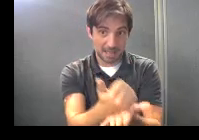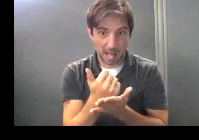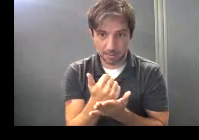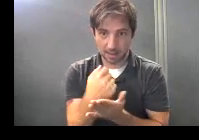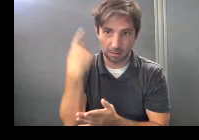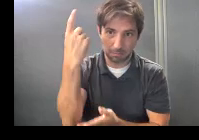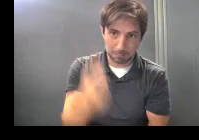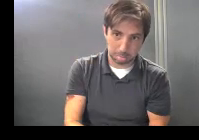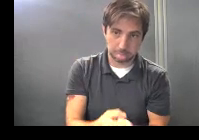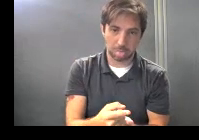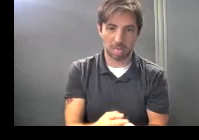MIGHT ACTUALLY NOT.